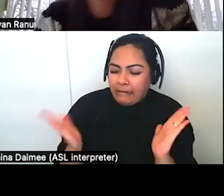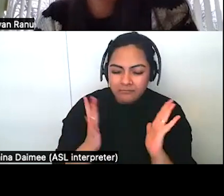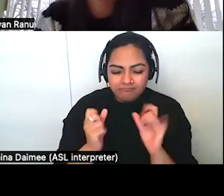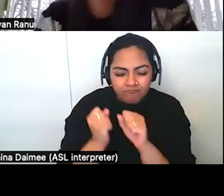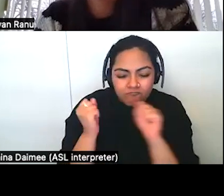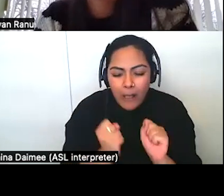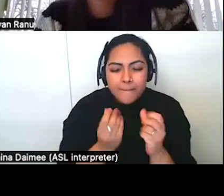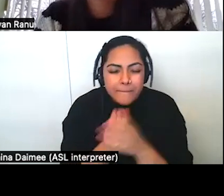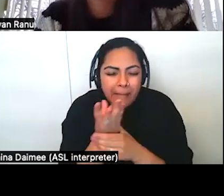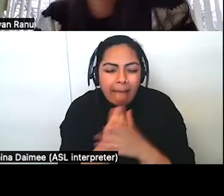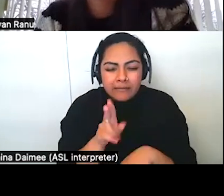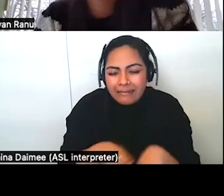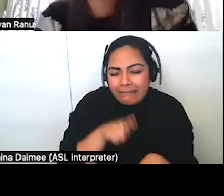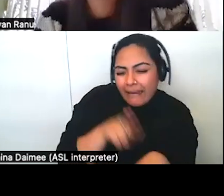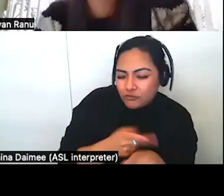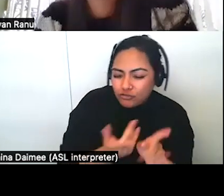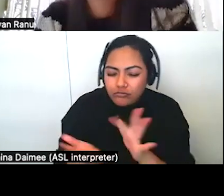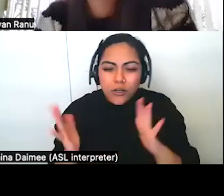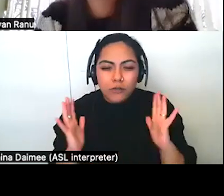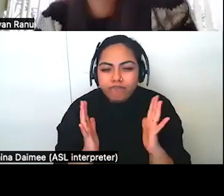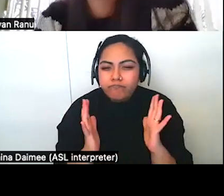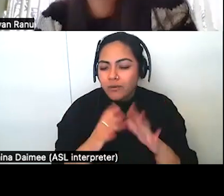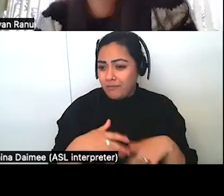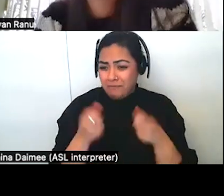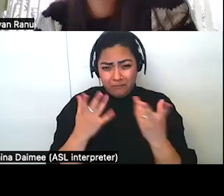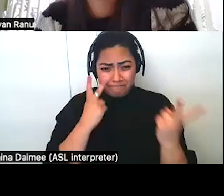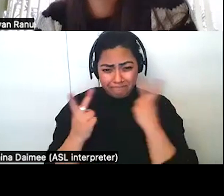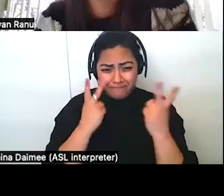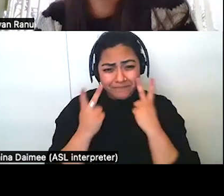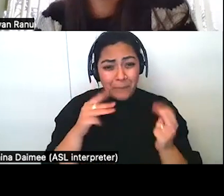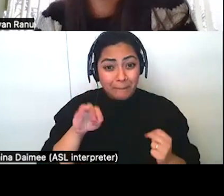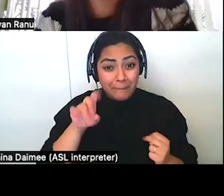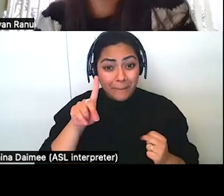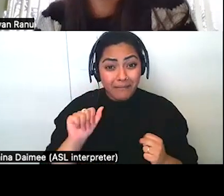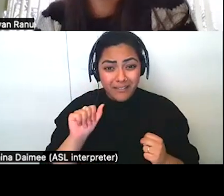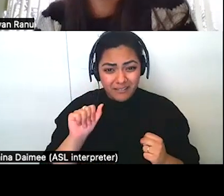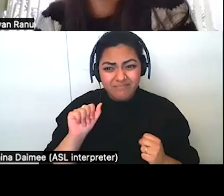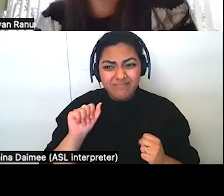been a lot of coverage of Goblincore in the media over the last couple of years, and it has really